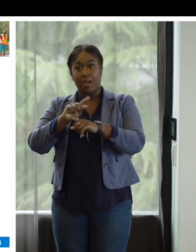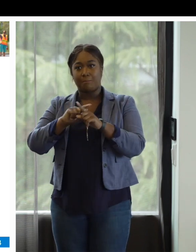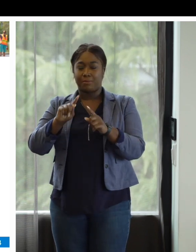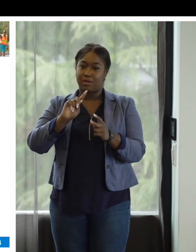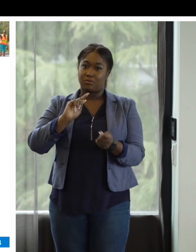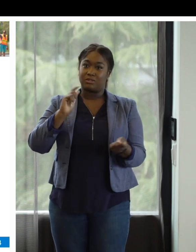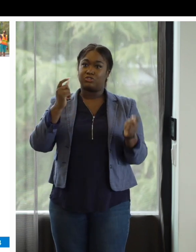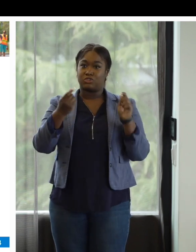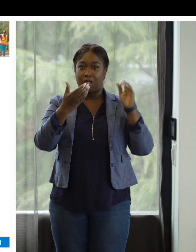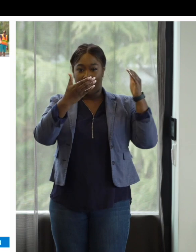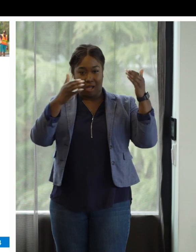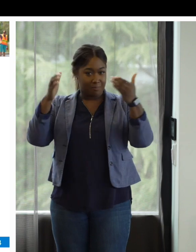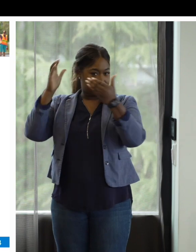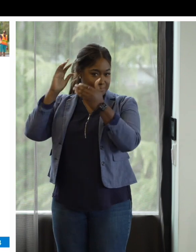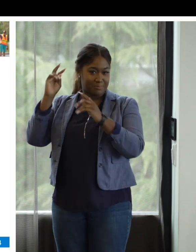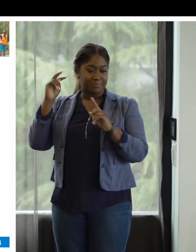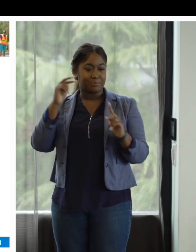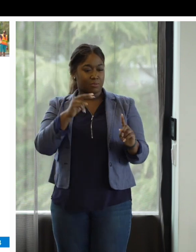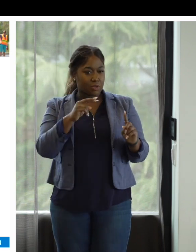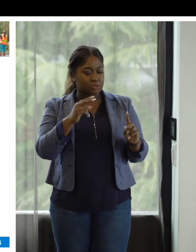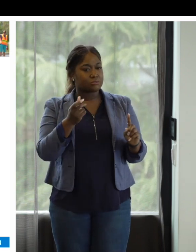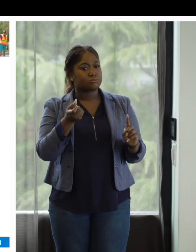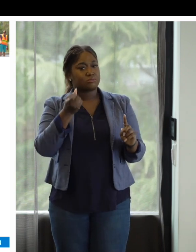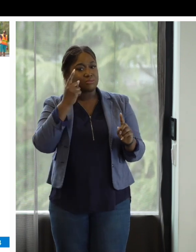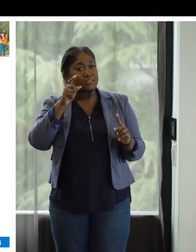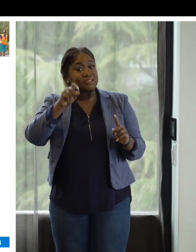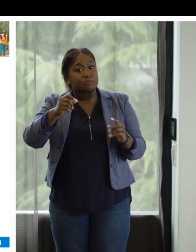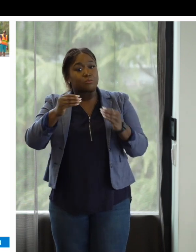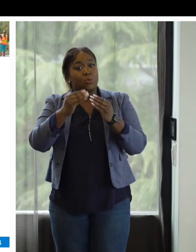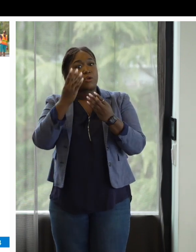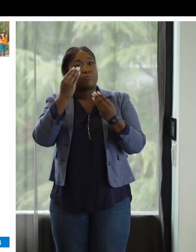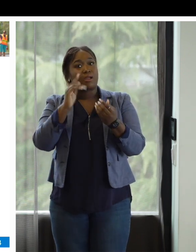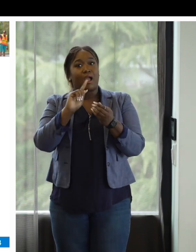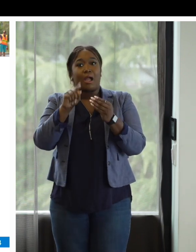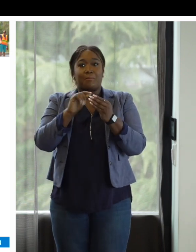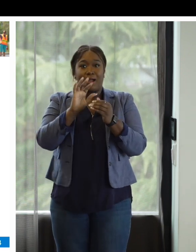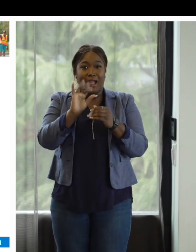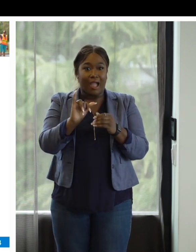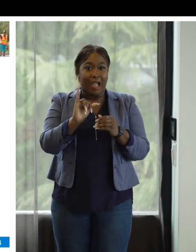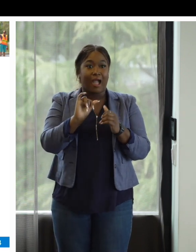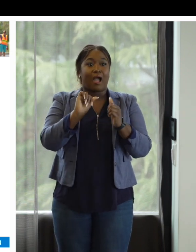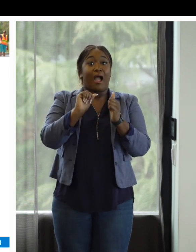how the pedestrian or vulnerable road user can be